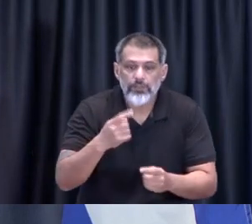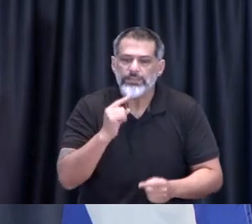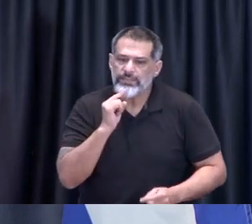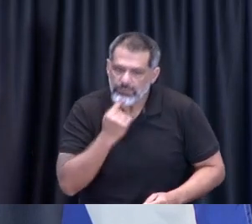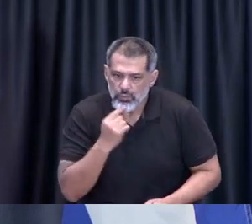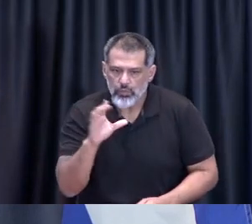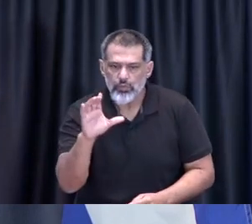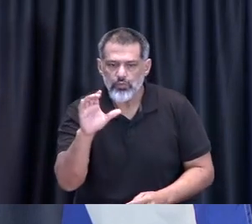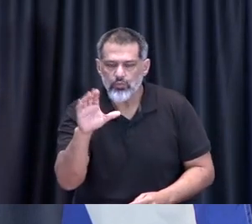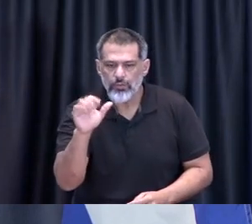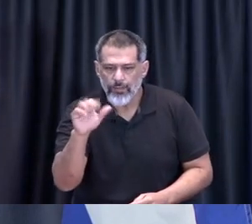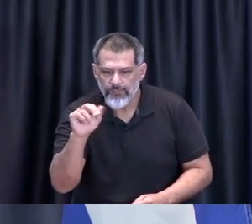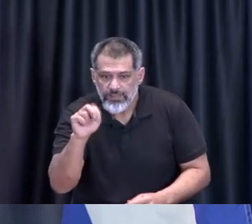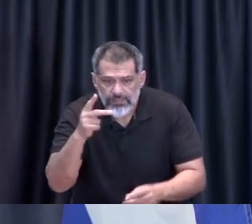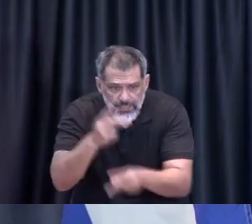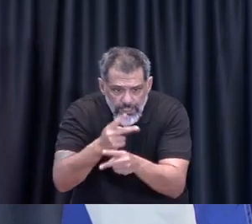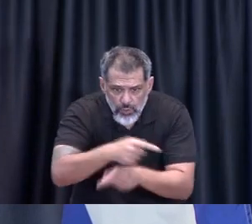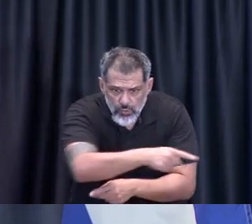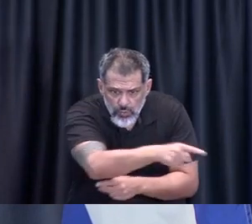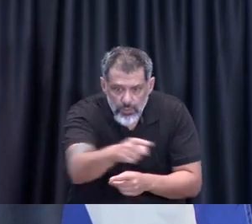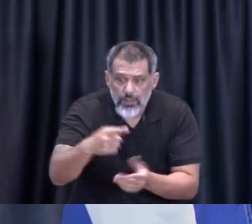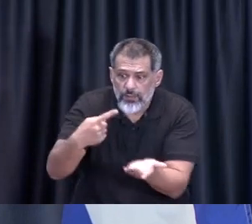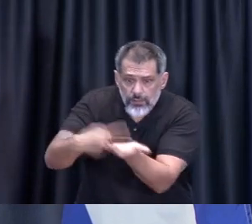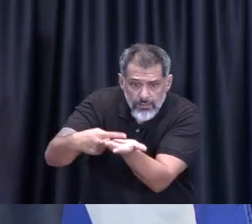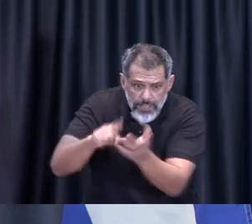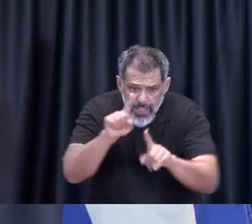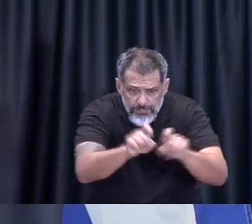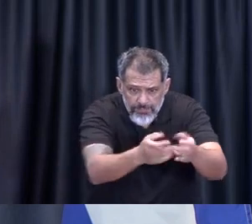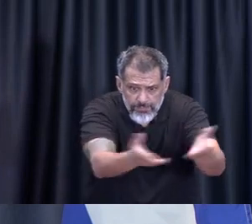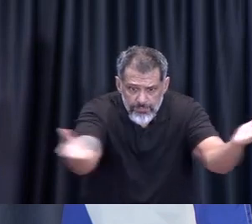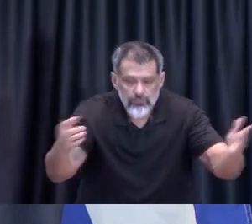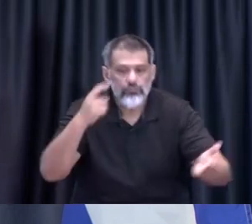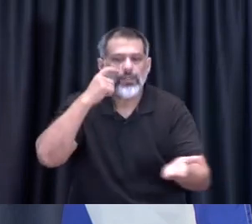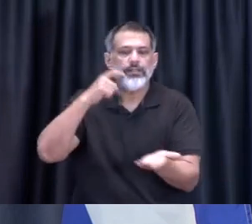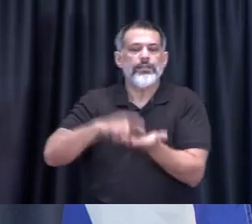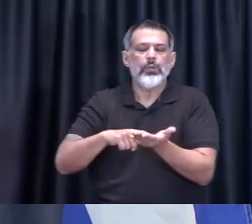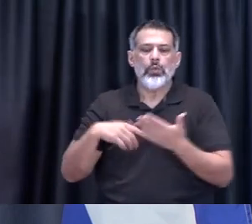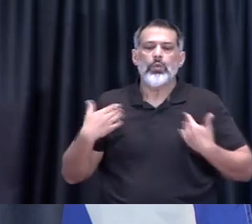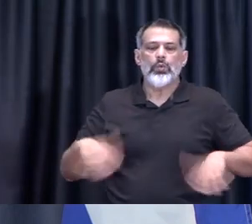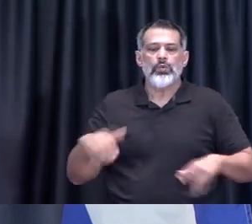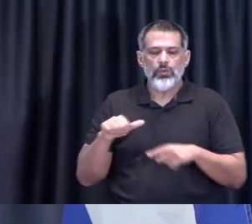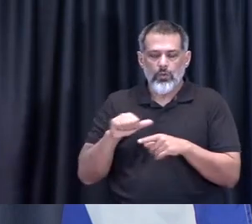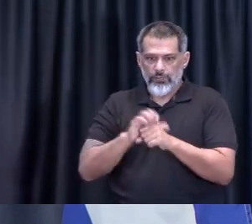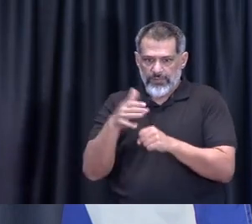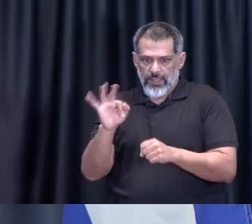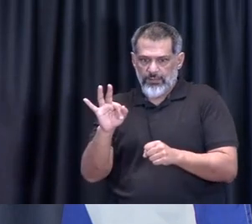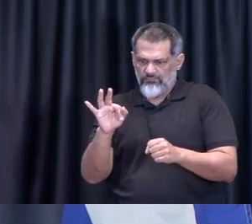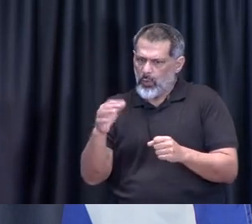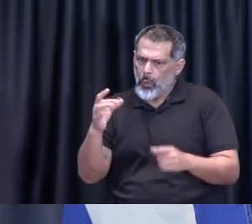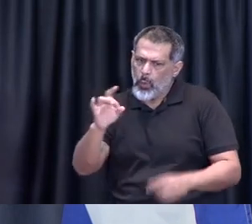to see that there are still a number of strains being experienced within health care and our numbers of those